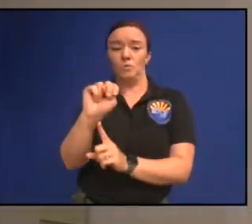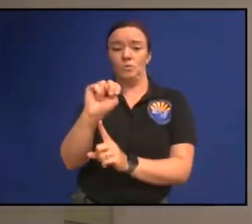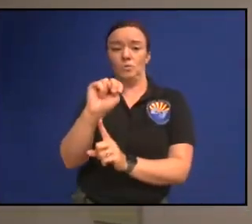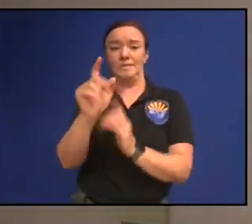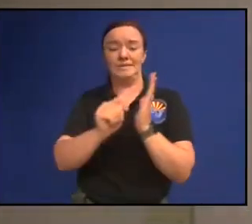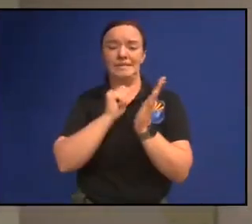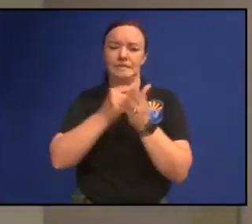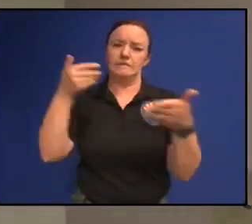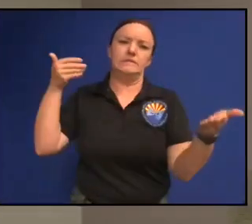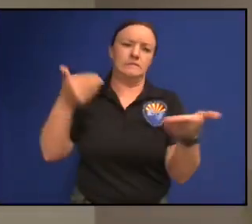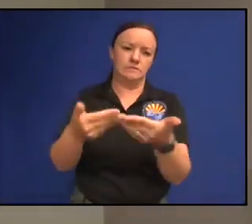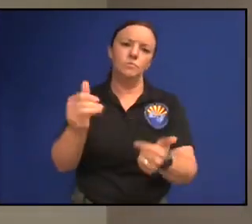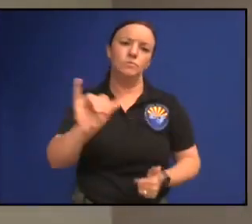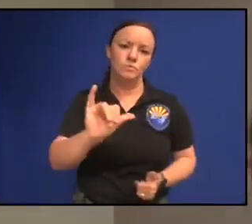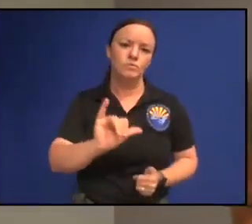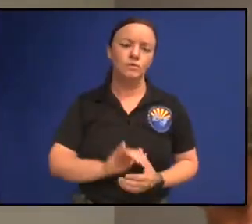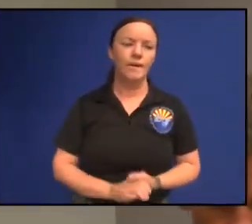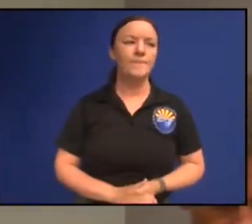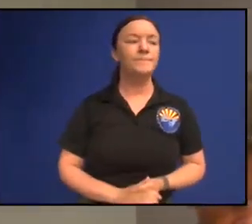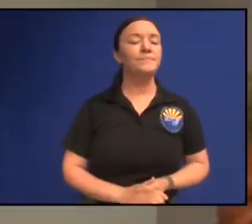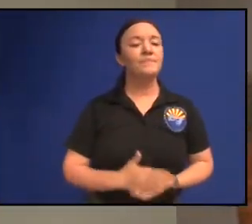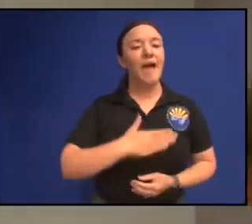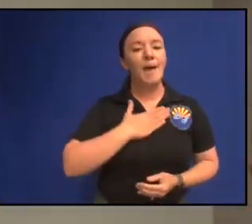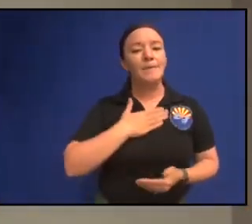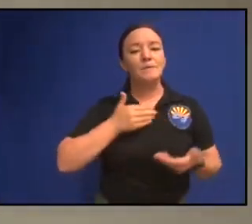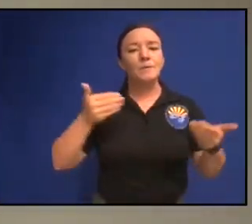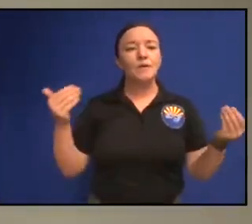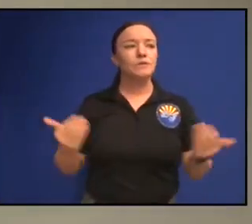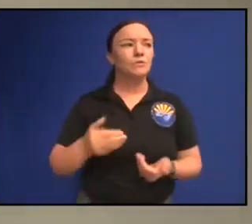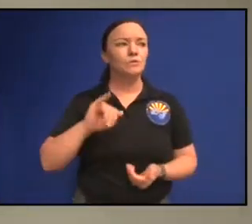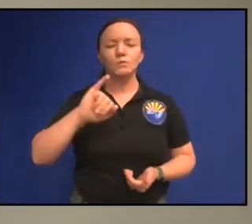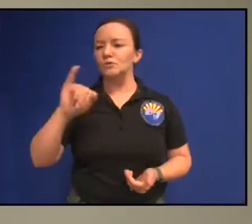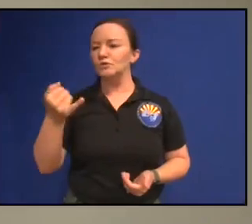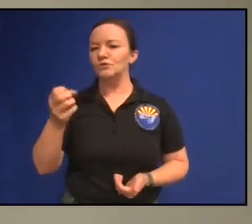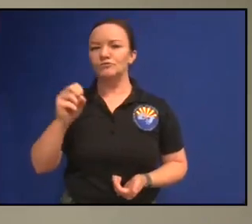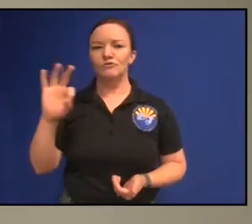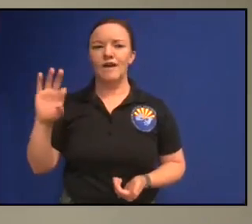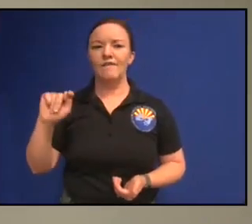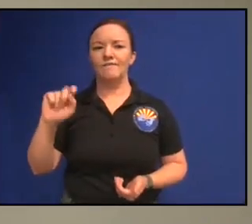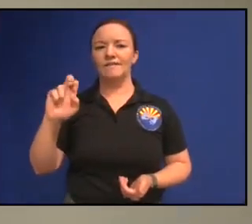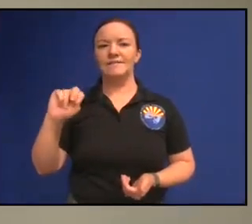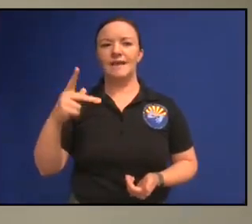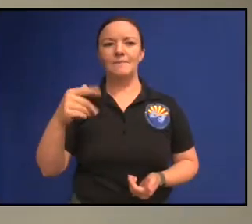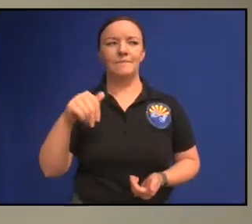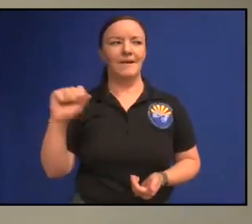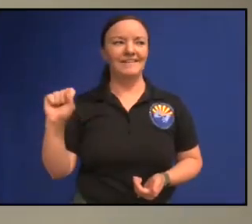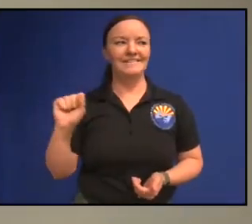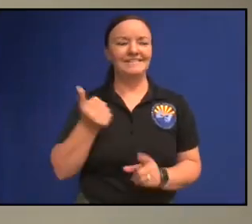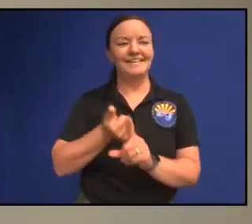I'M PLEASED TO INTRODUCE MR. JEFF TENPAS. HE IS OUR BURN AREA EMERGENCY RESPONSE LIAISON WHO'S